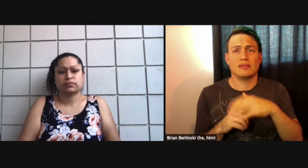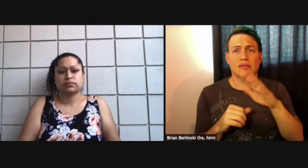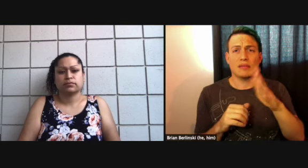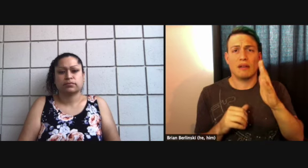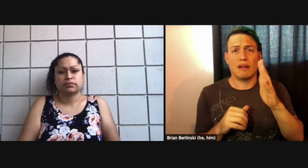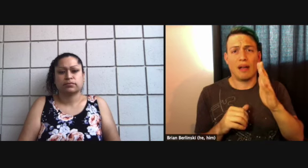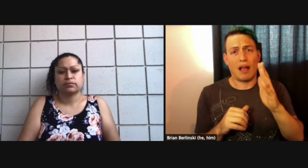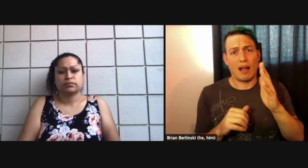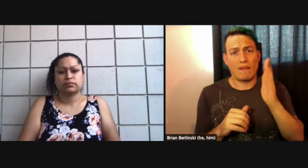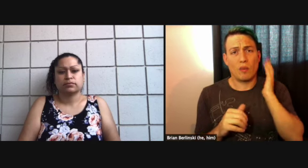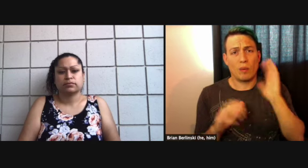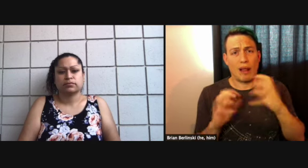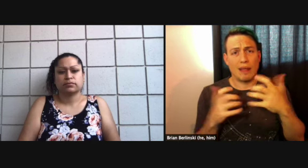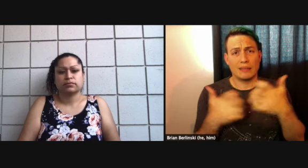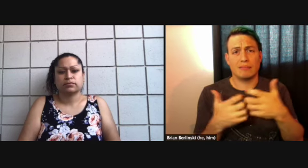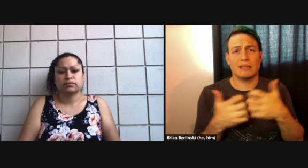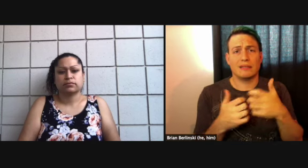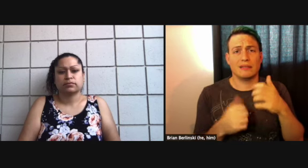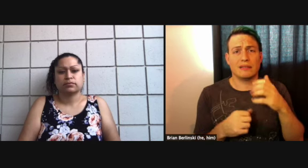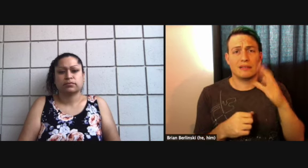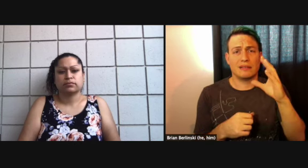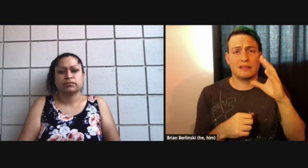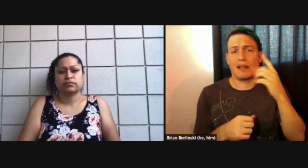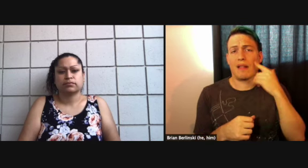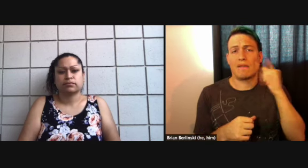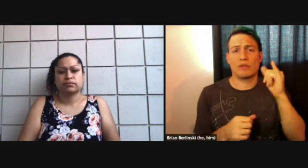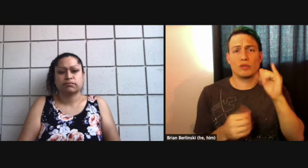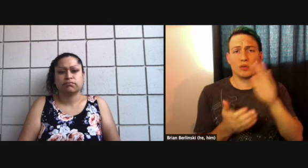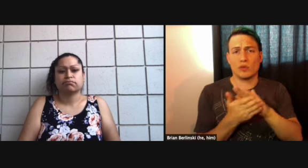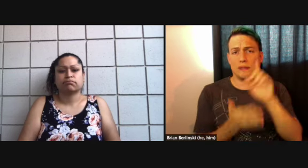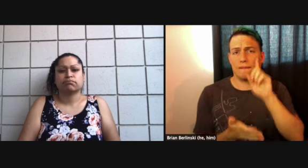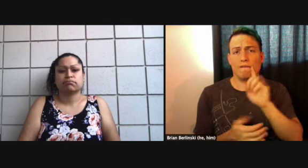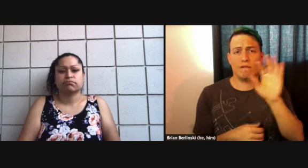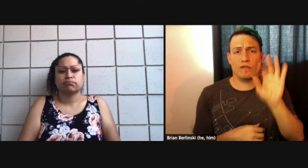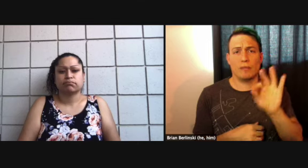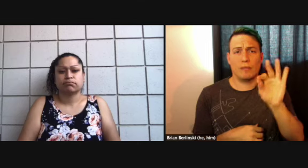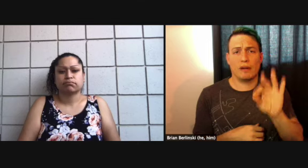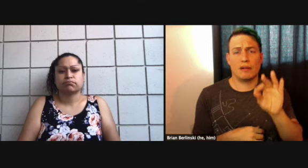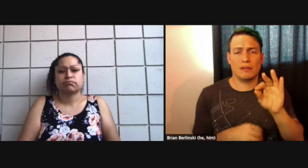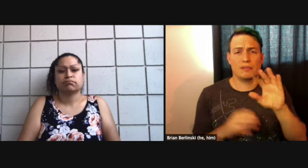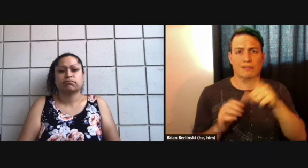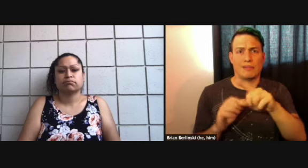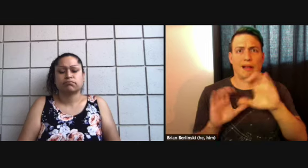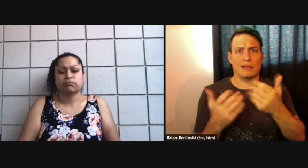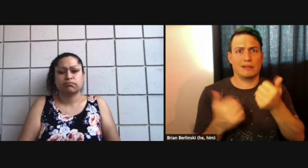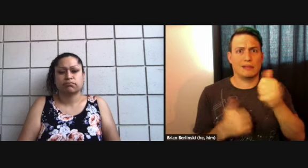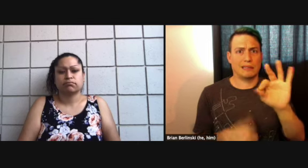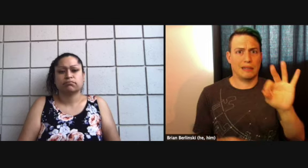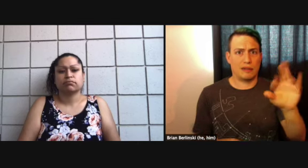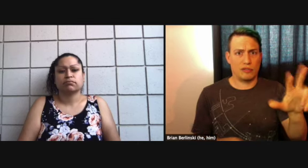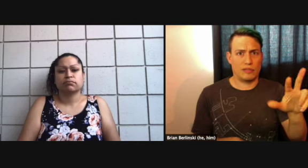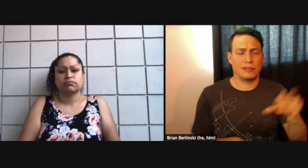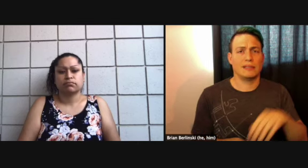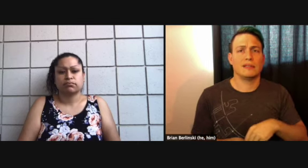and on her former classmates from California School for the Deaf, Fremont, where she graduated in 1993.